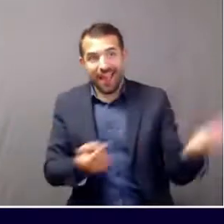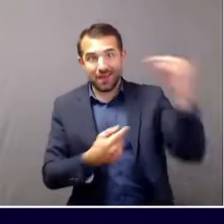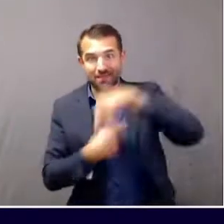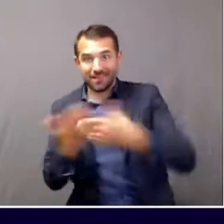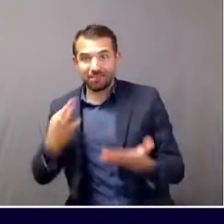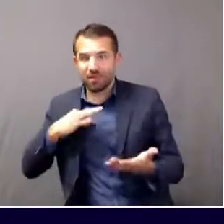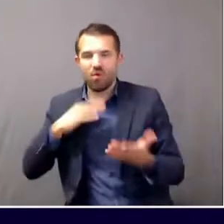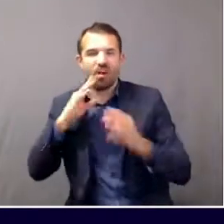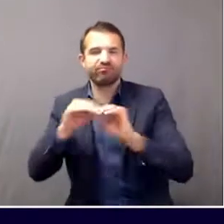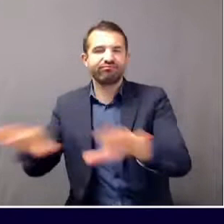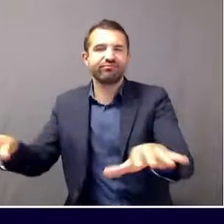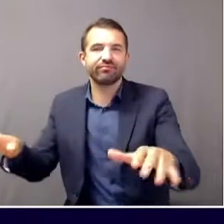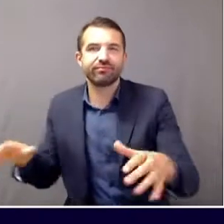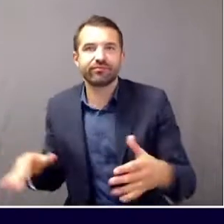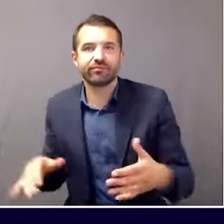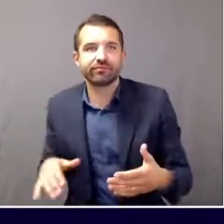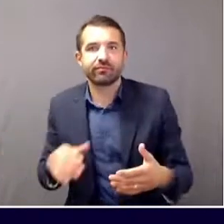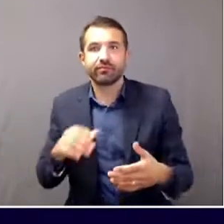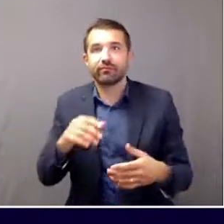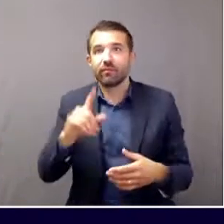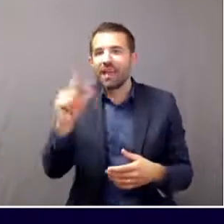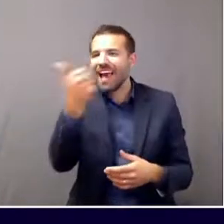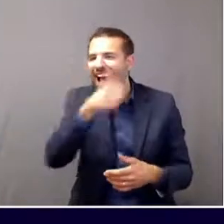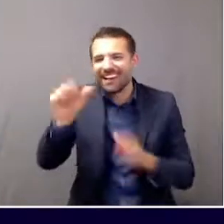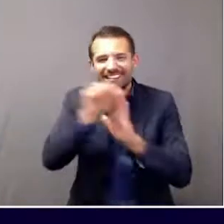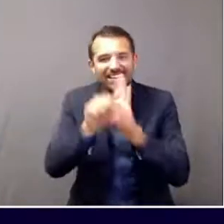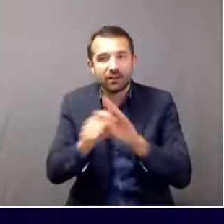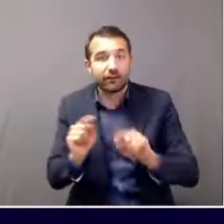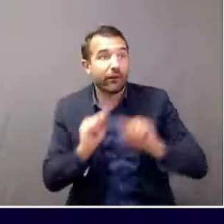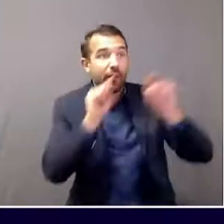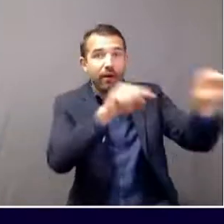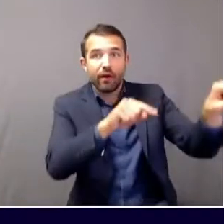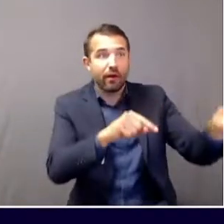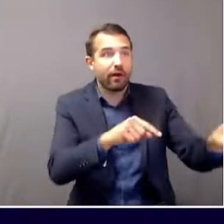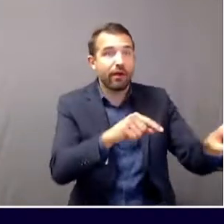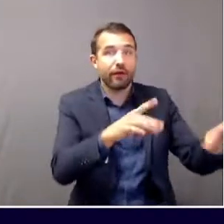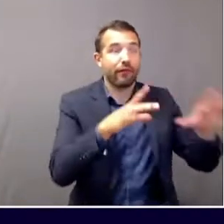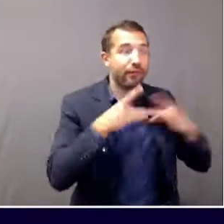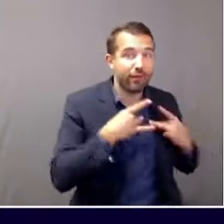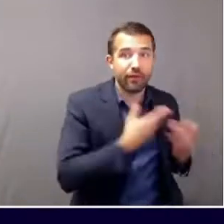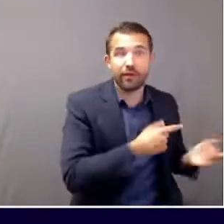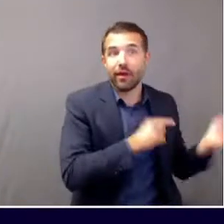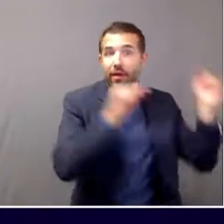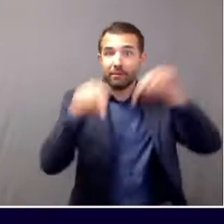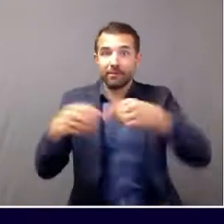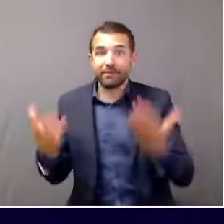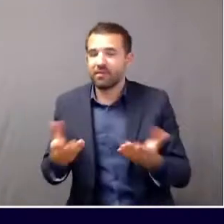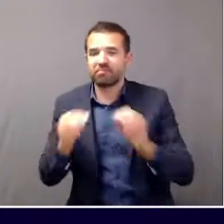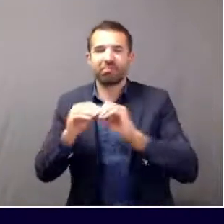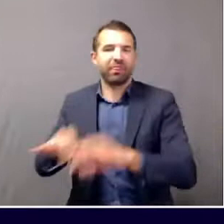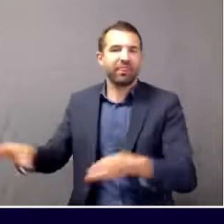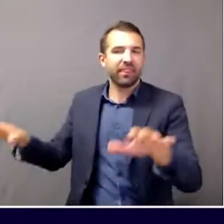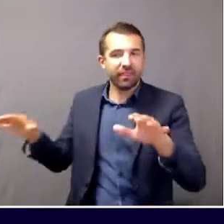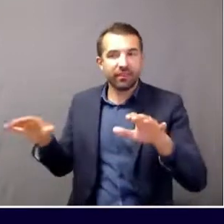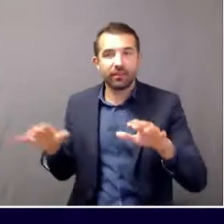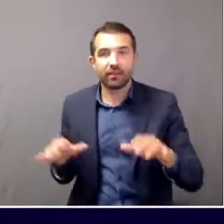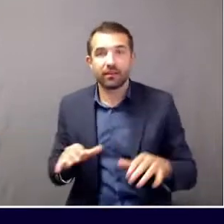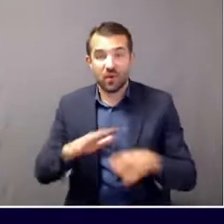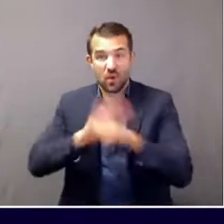integrally bringing it back with one of the things that we've